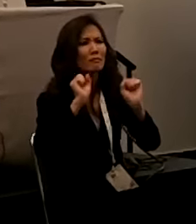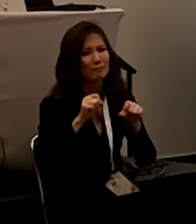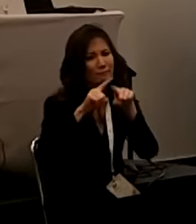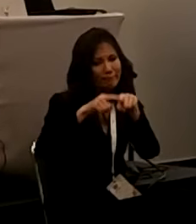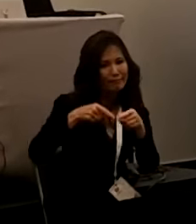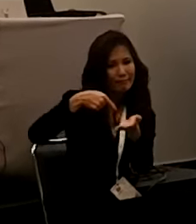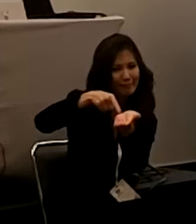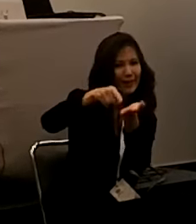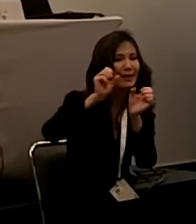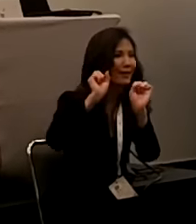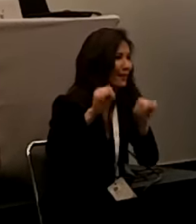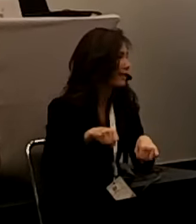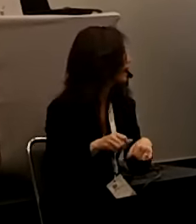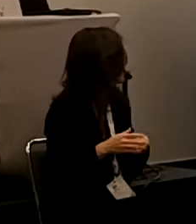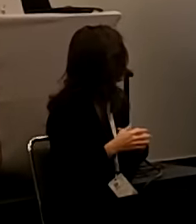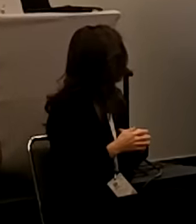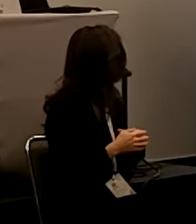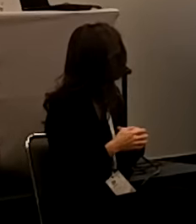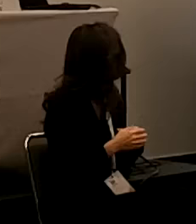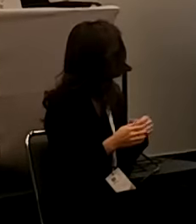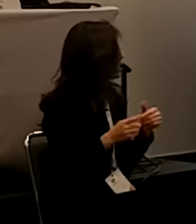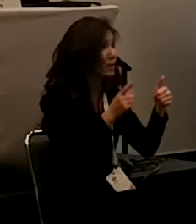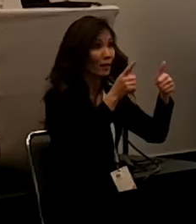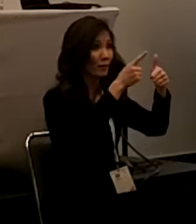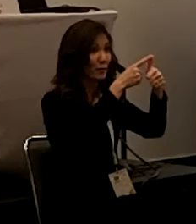The most popular one is Rev, it's just rev.com,